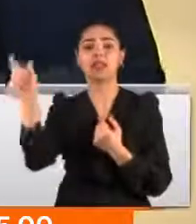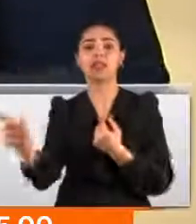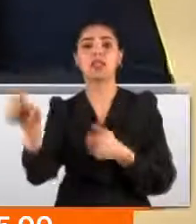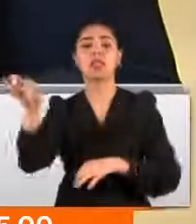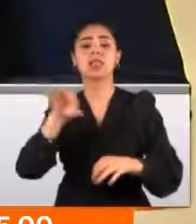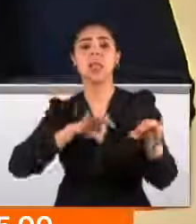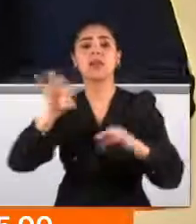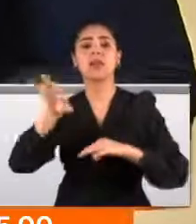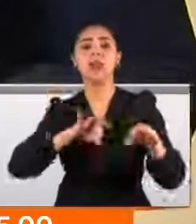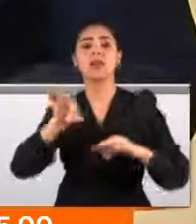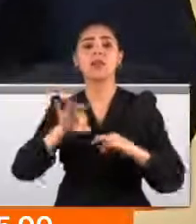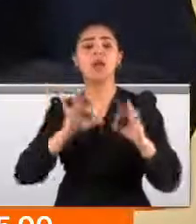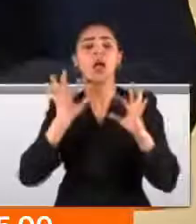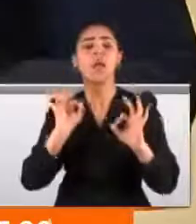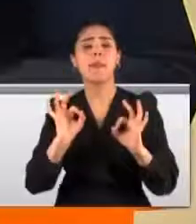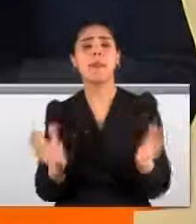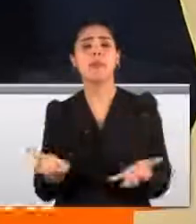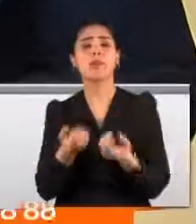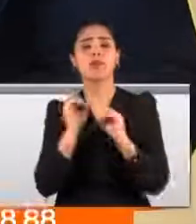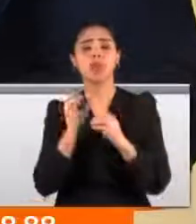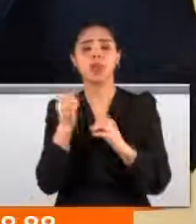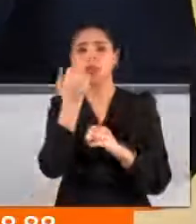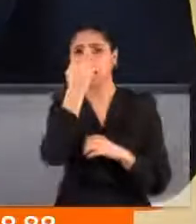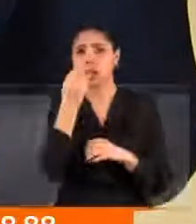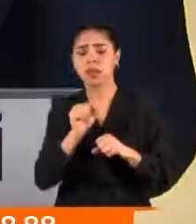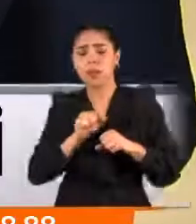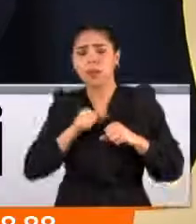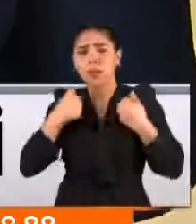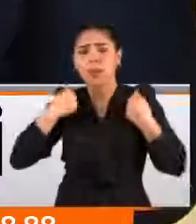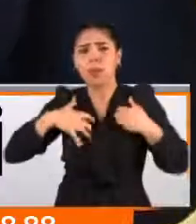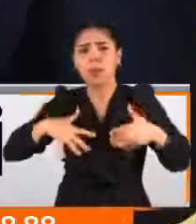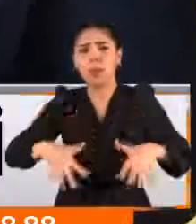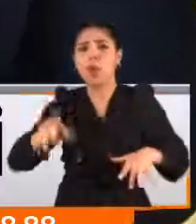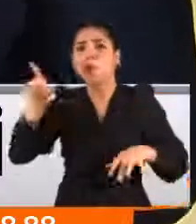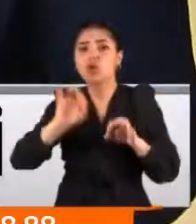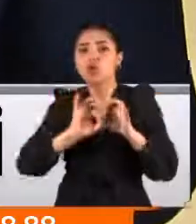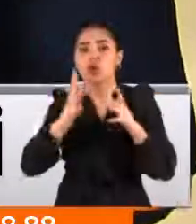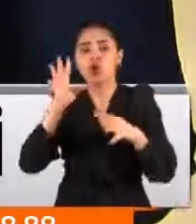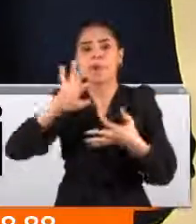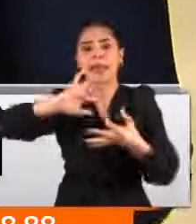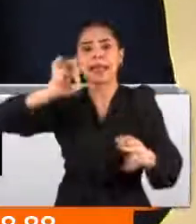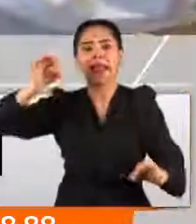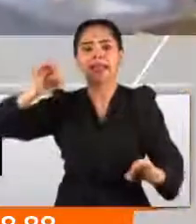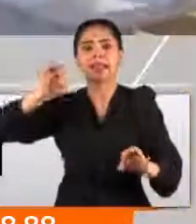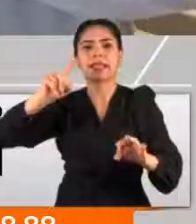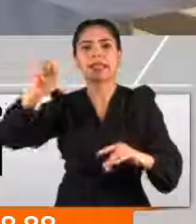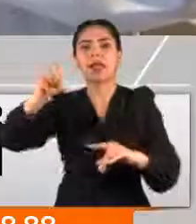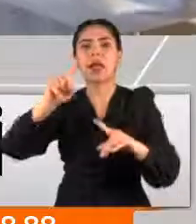on the contrary cancer spreaded more. she found the solution in genetic mapping. The Organ